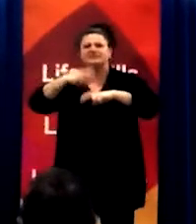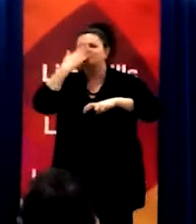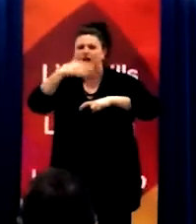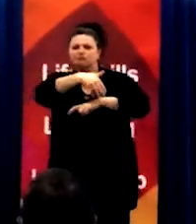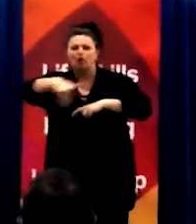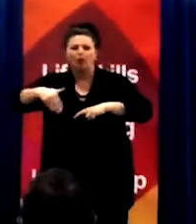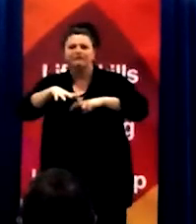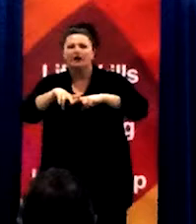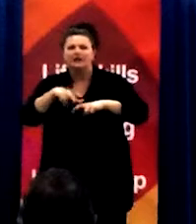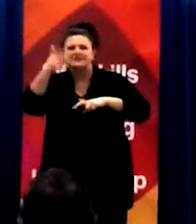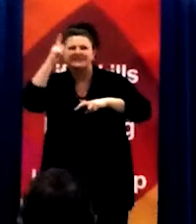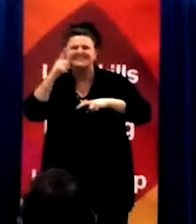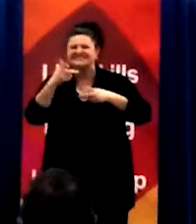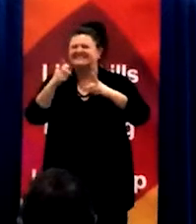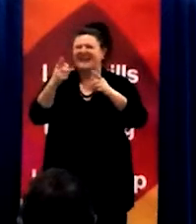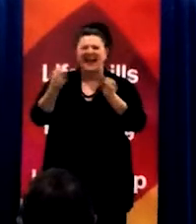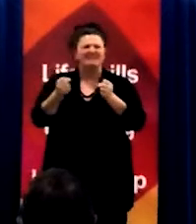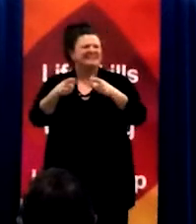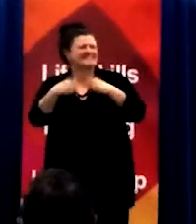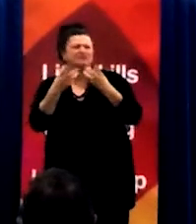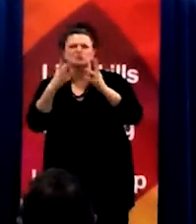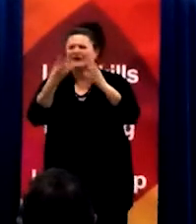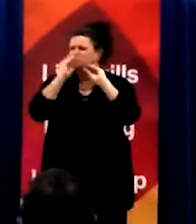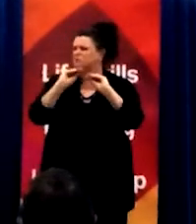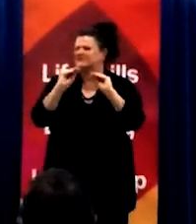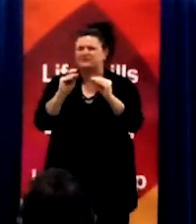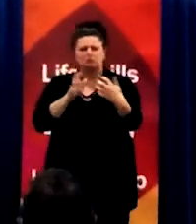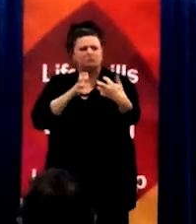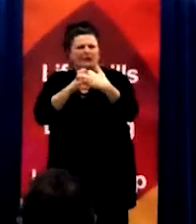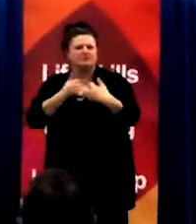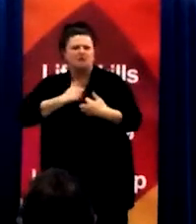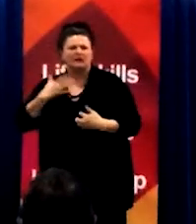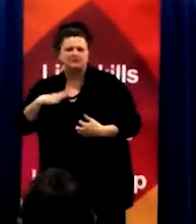And the teachers changed their ways of teaching to accommodate for my needs,